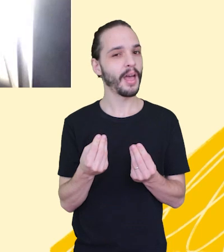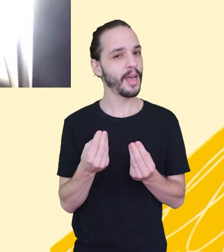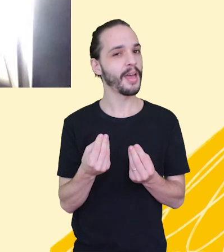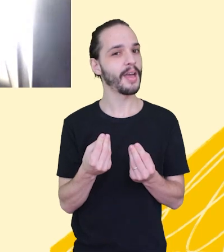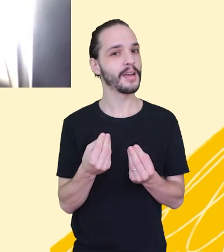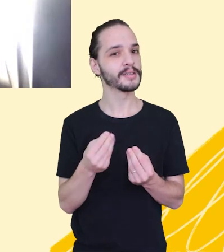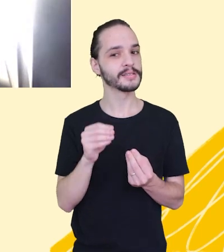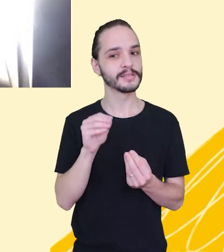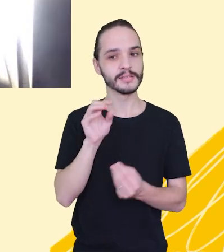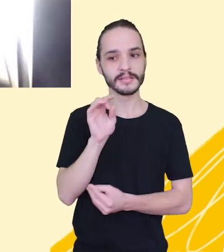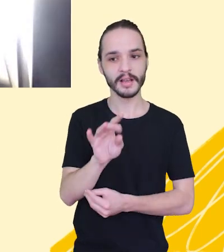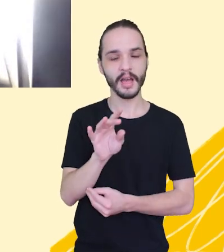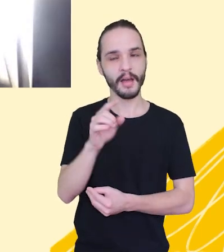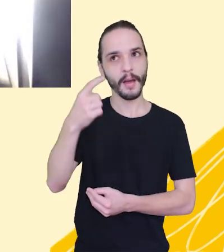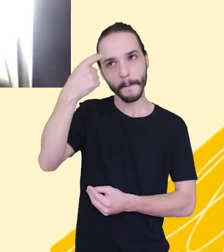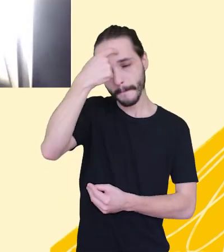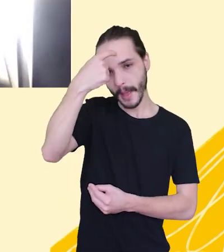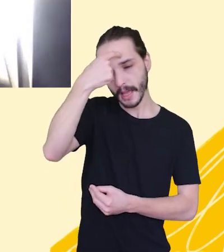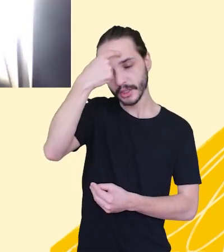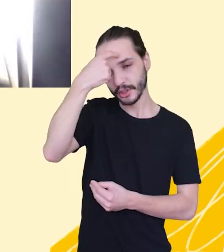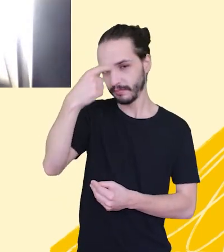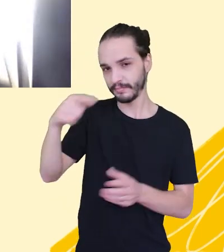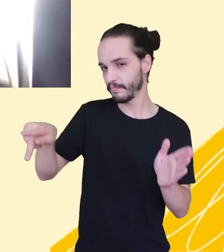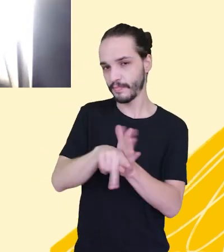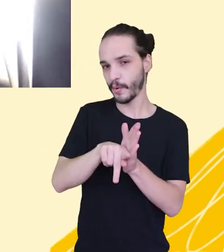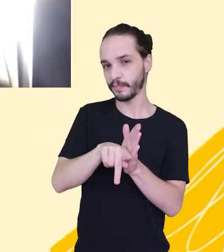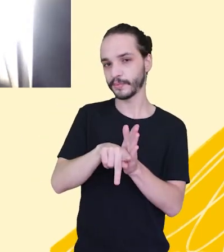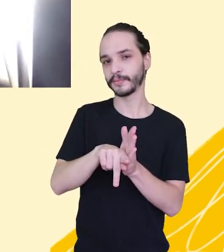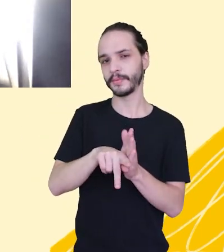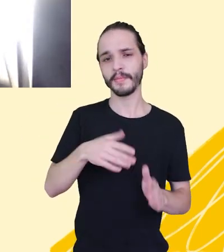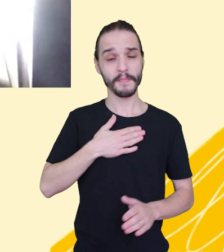is something which your head does.